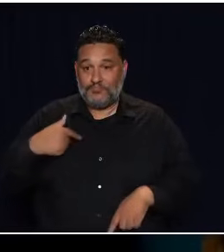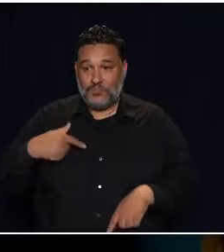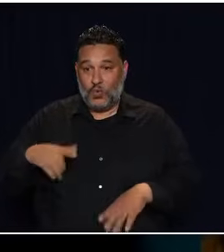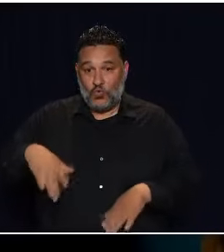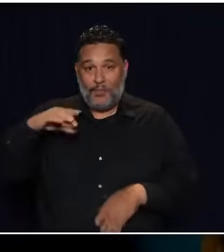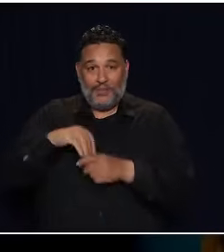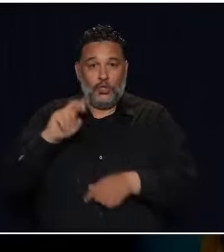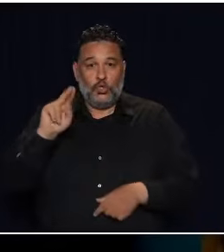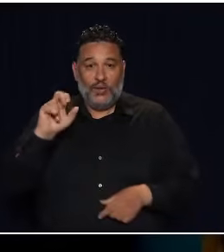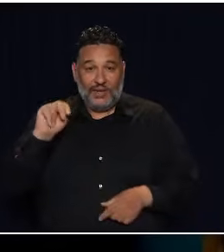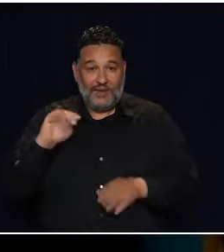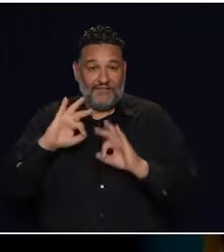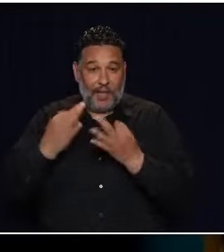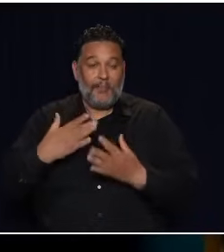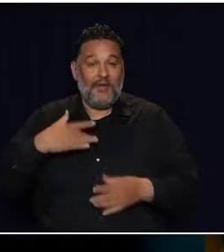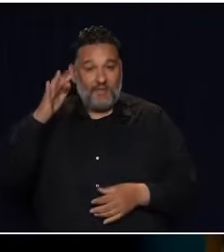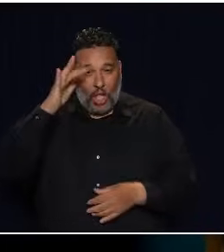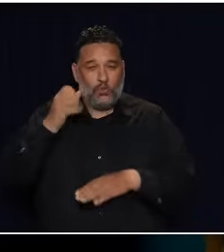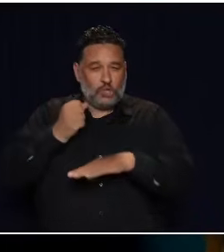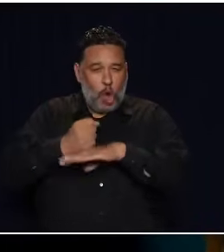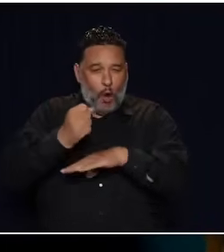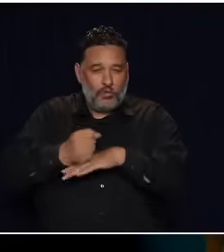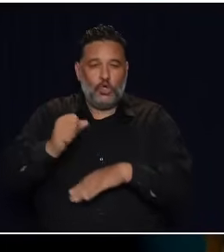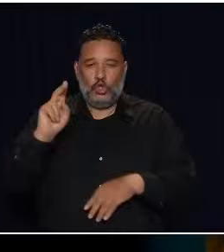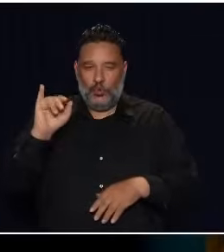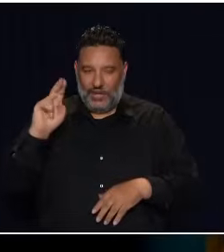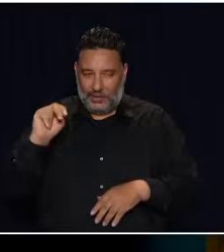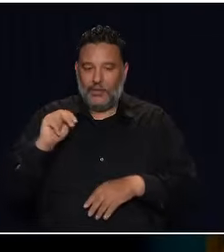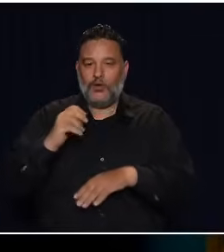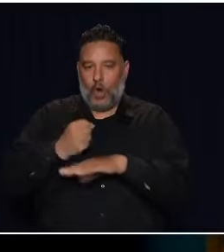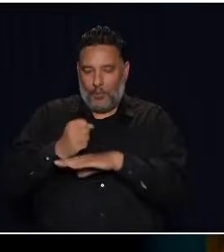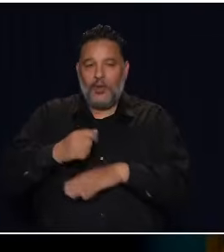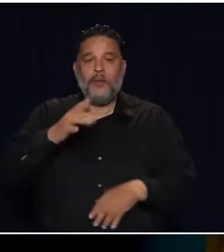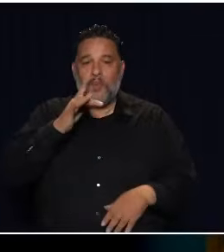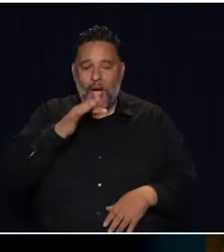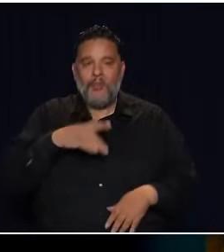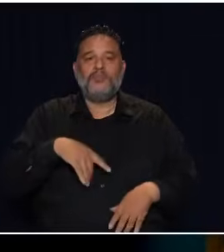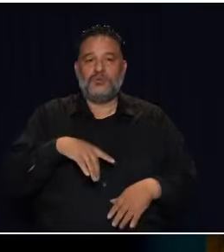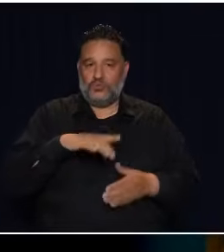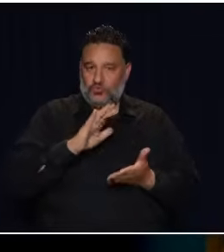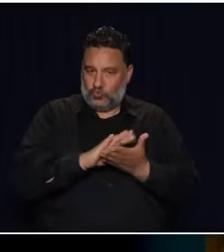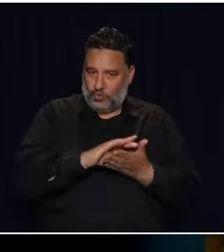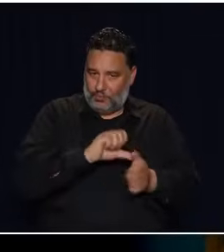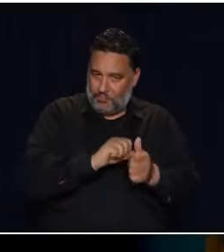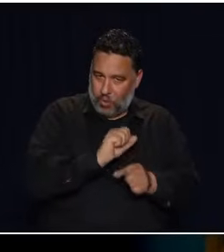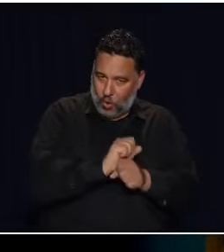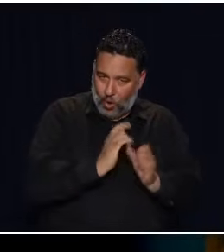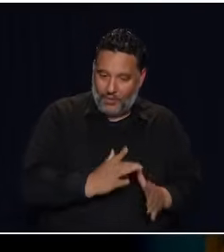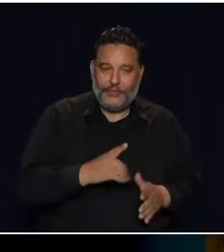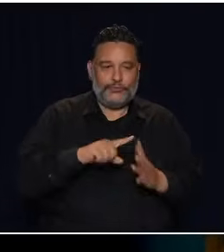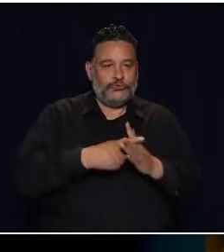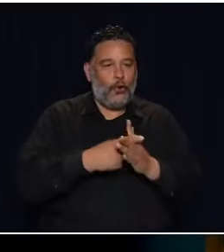HERE IN ARIZONA. I GREW UP IN A UNION FAMILY. MY DAD WAS A CARPENTER, UNION